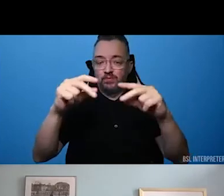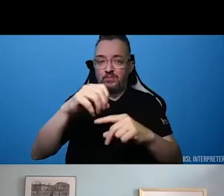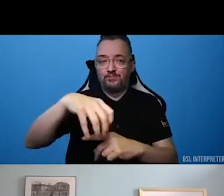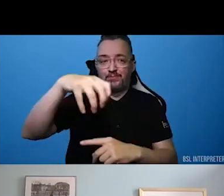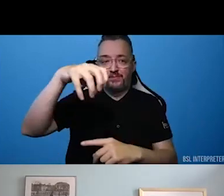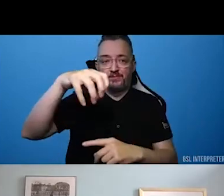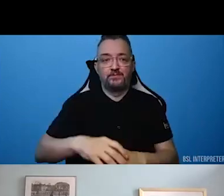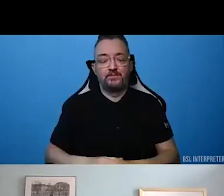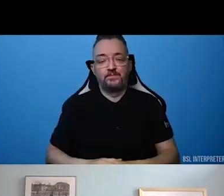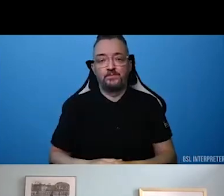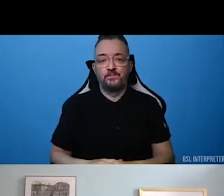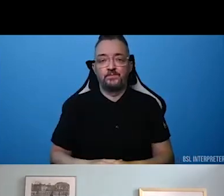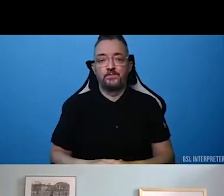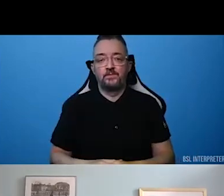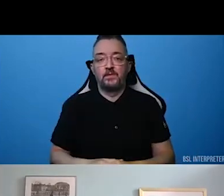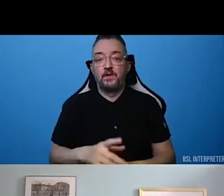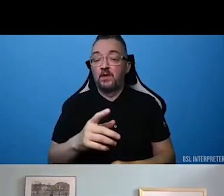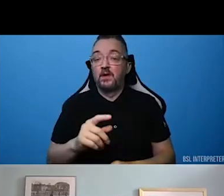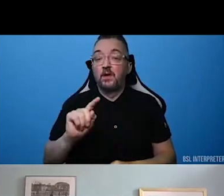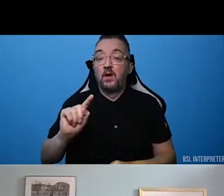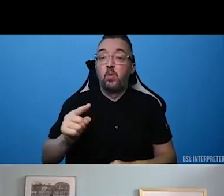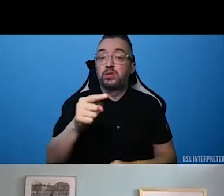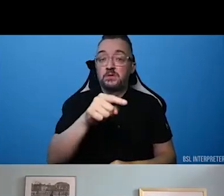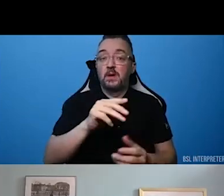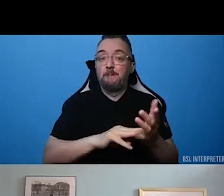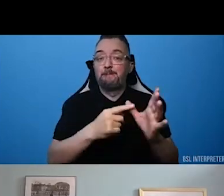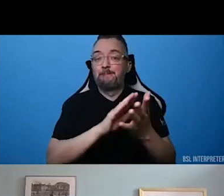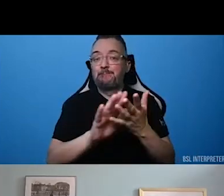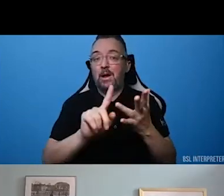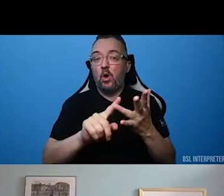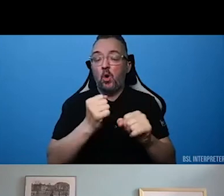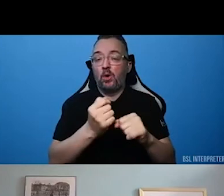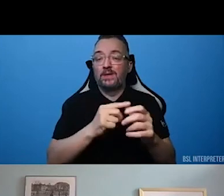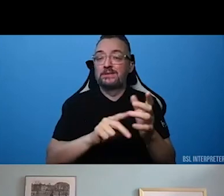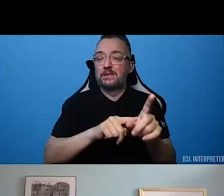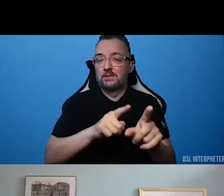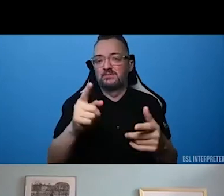at the top. And the mahogany was the most fashionable and sought after timber of the 18th century.